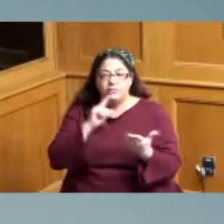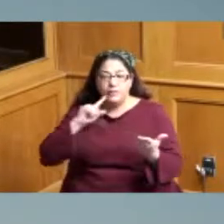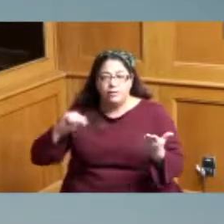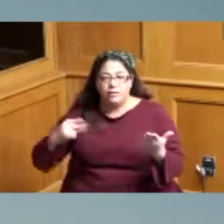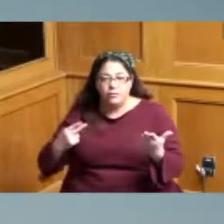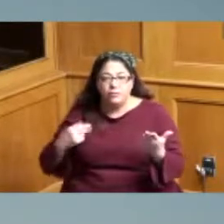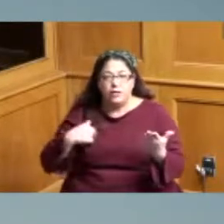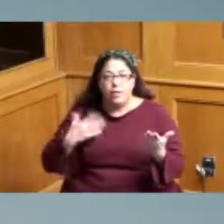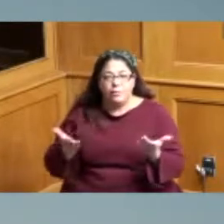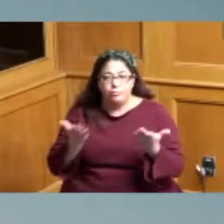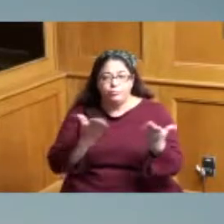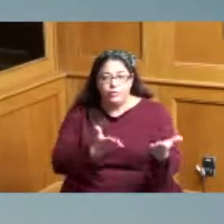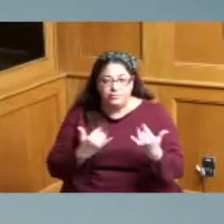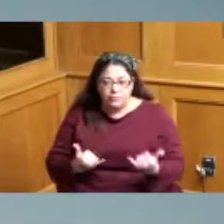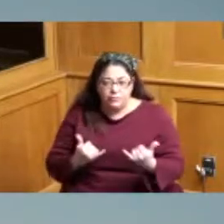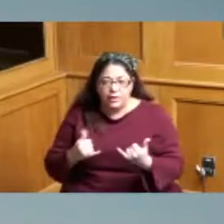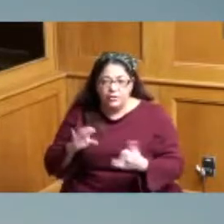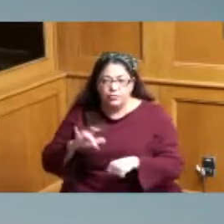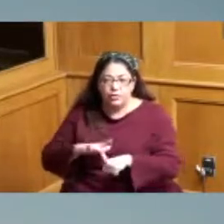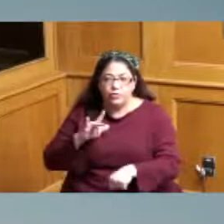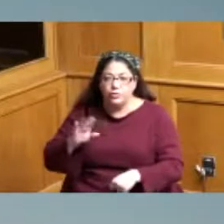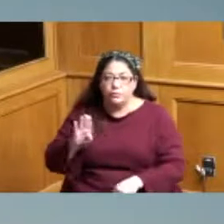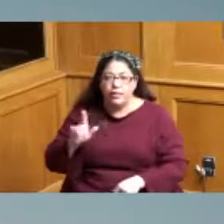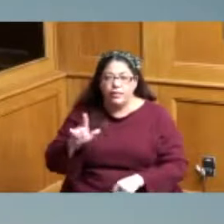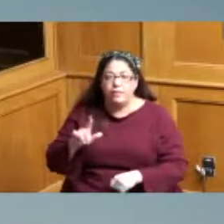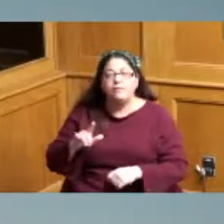to bring forward today as buy leave items for the Board to consider